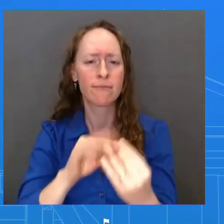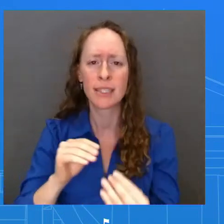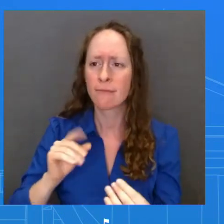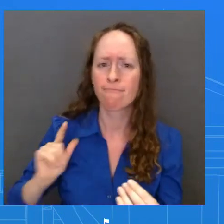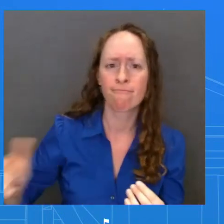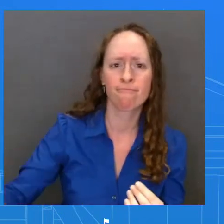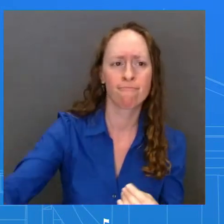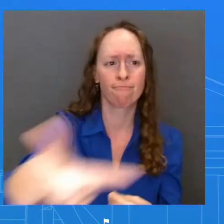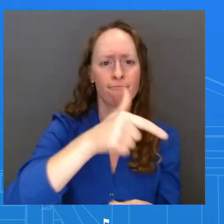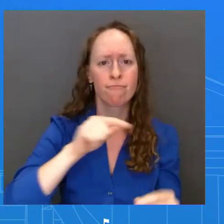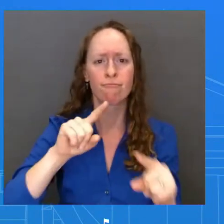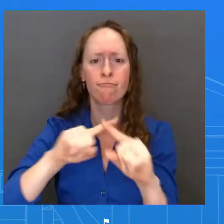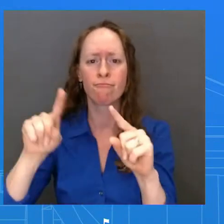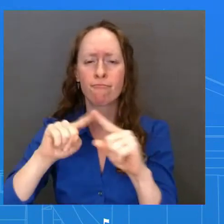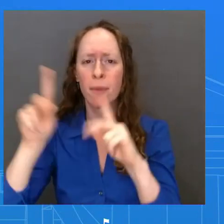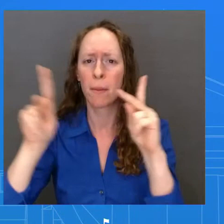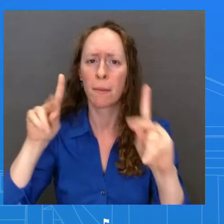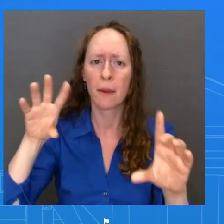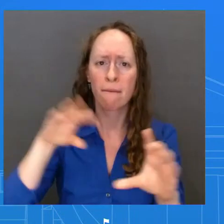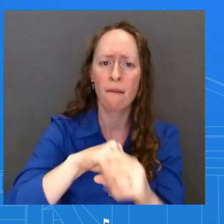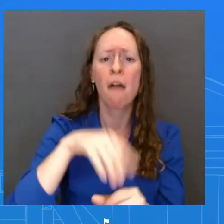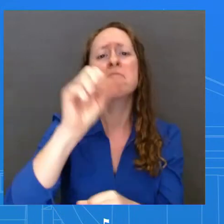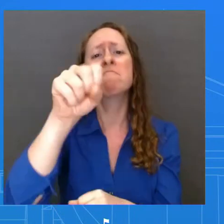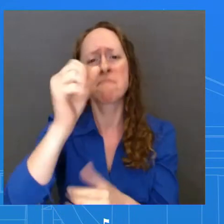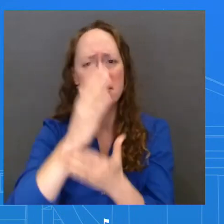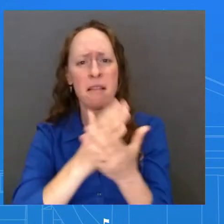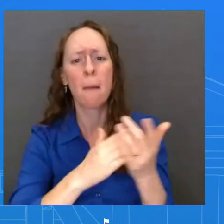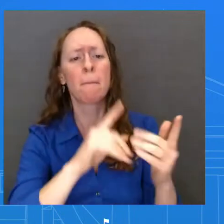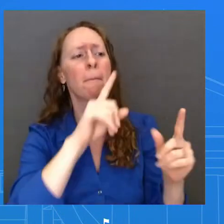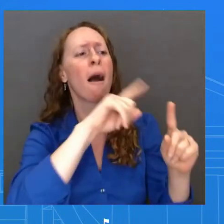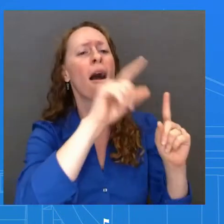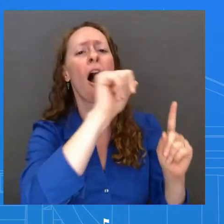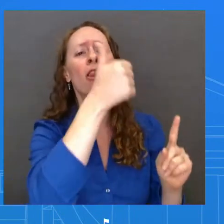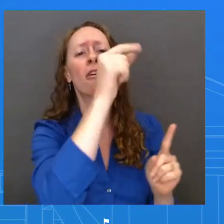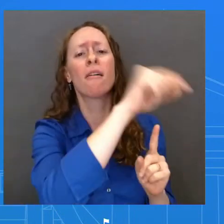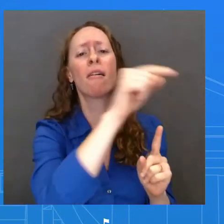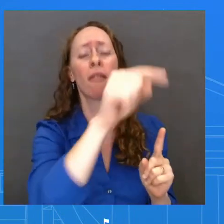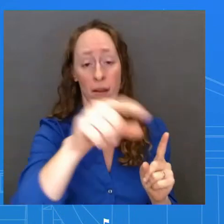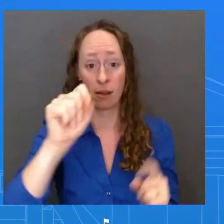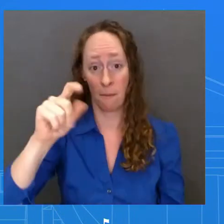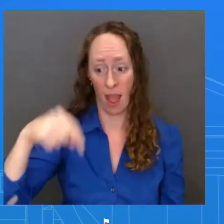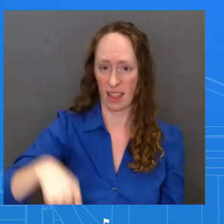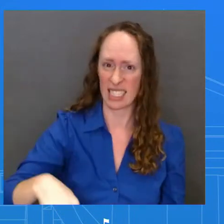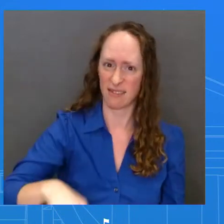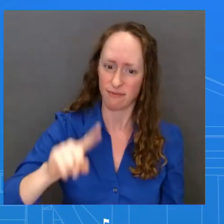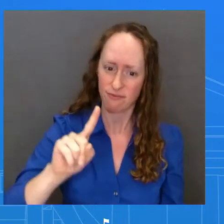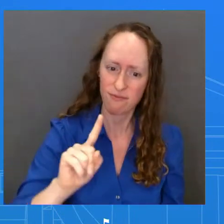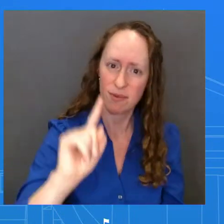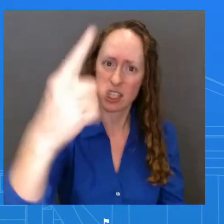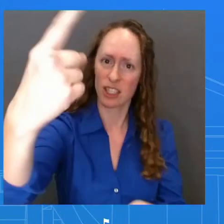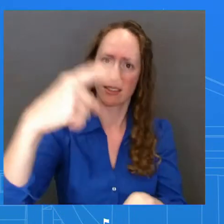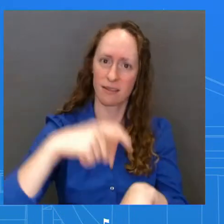a standalone trilateral summit of the three leaders. So, what will happen today?